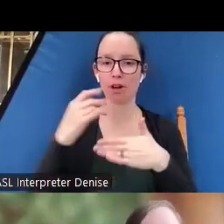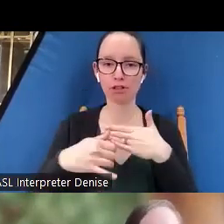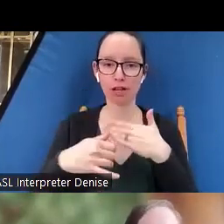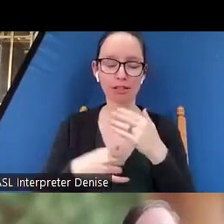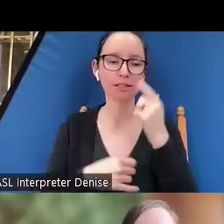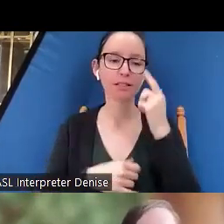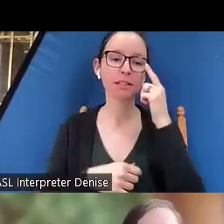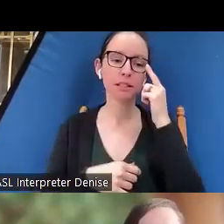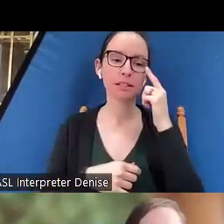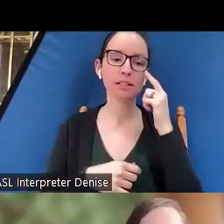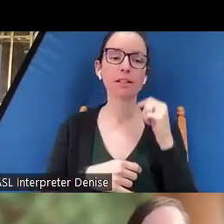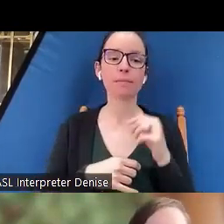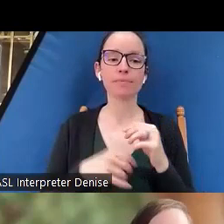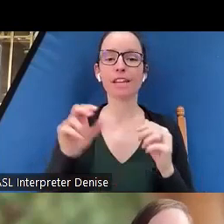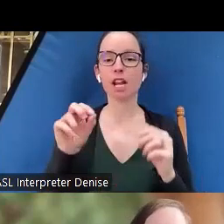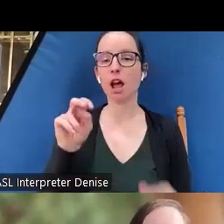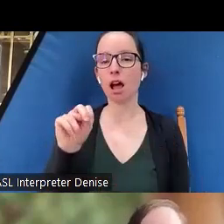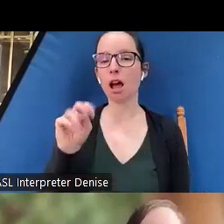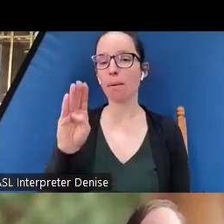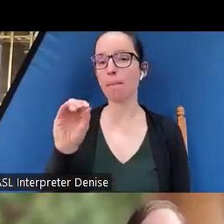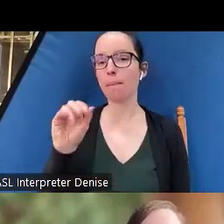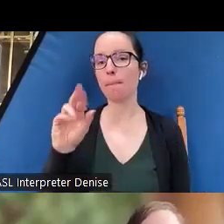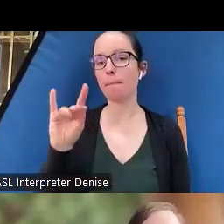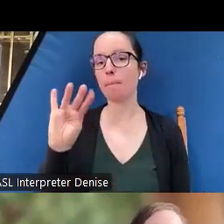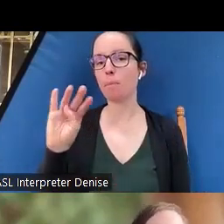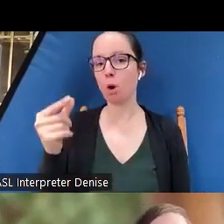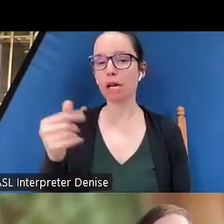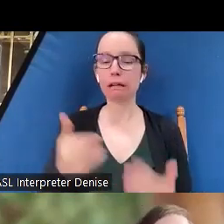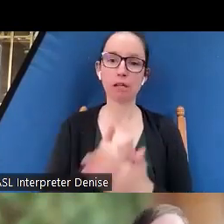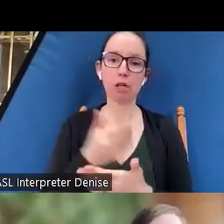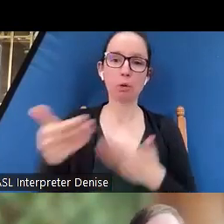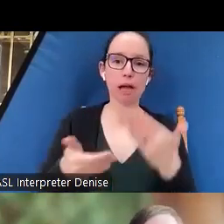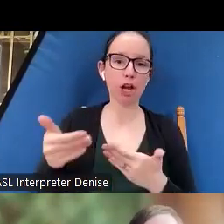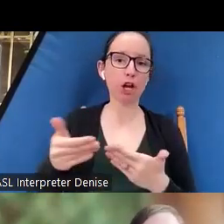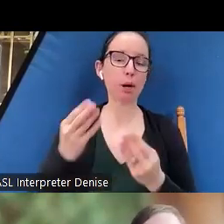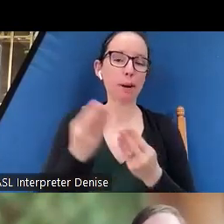onboarding materials and strategies like a project CV or